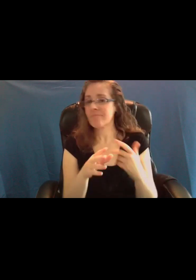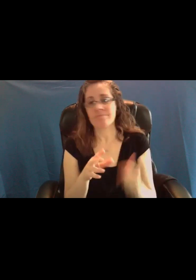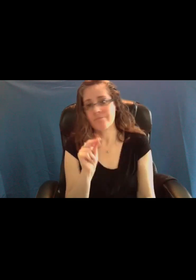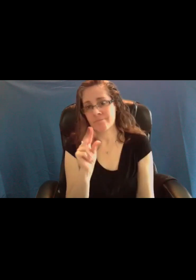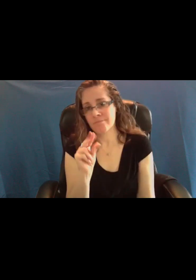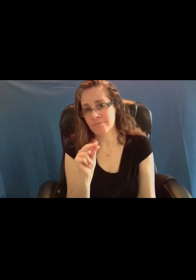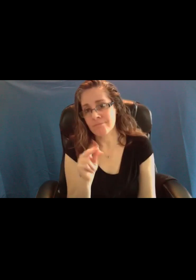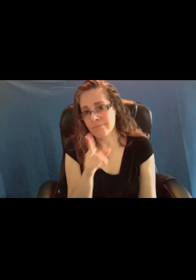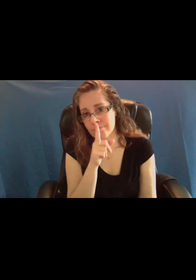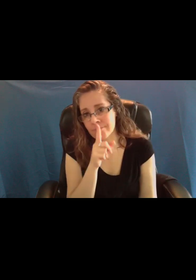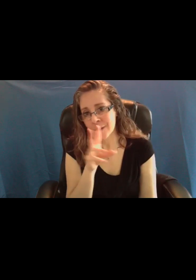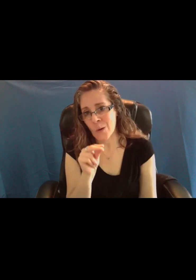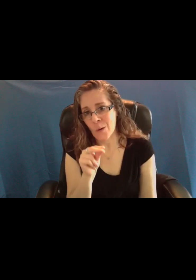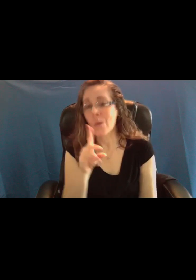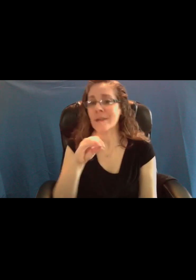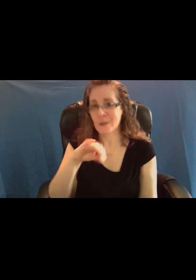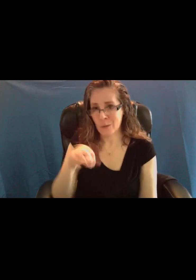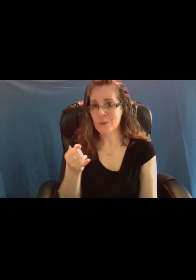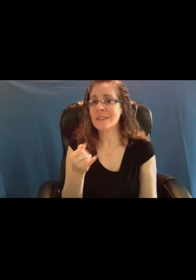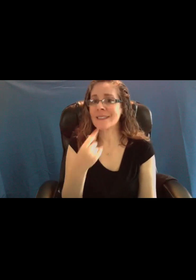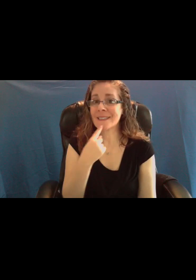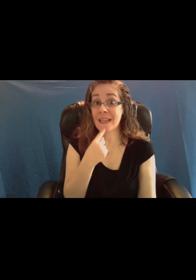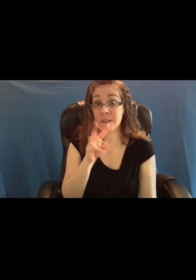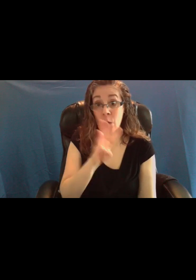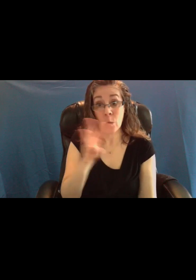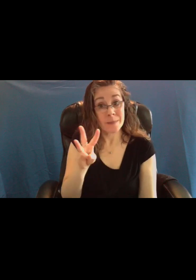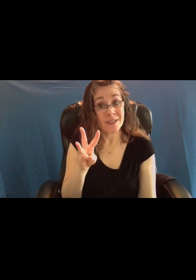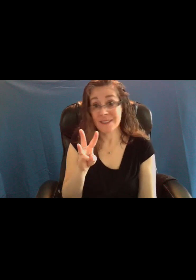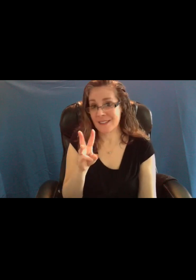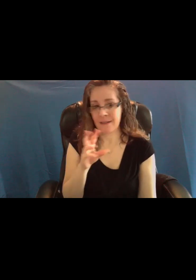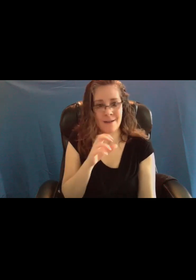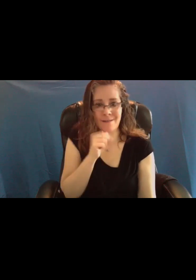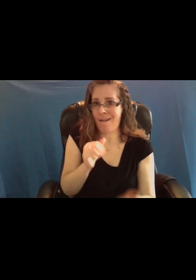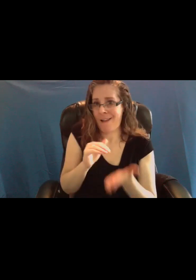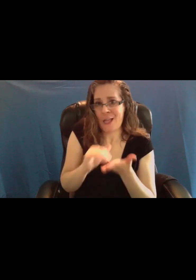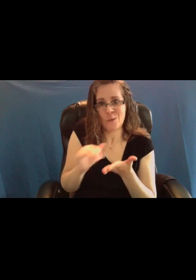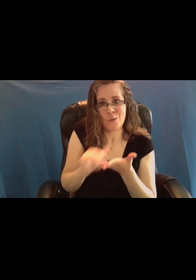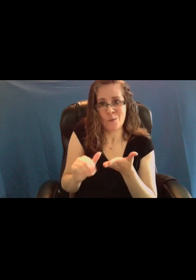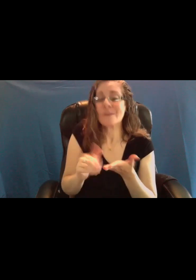that Department of Justice's position is, is that websites are not exempt from effective communication obligations. You know, even